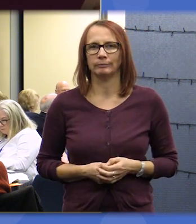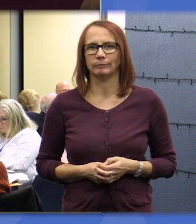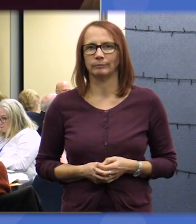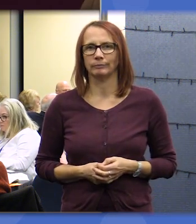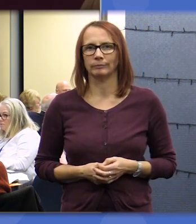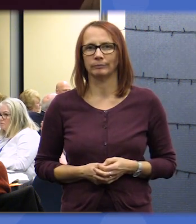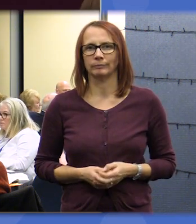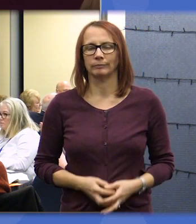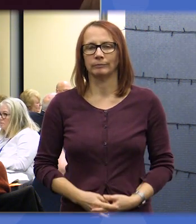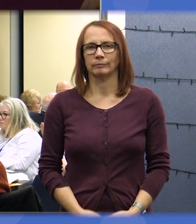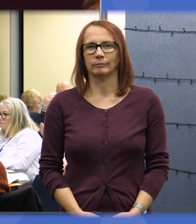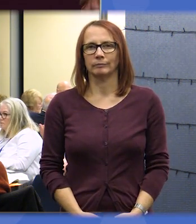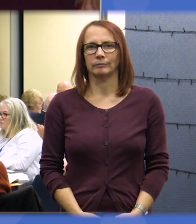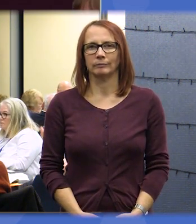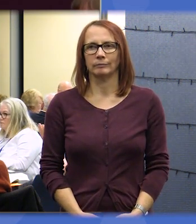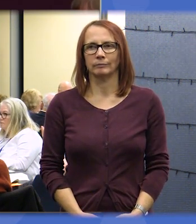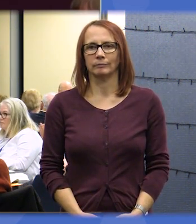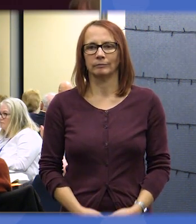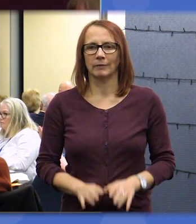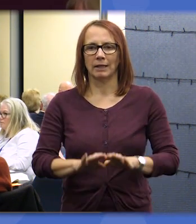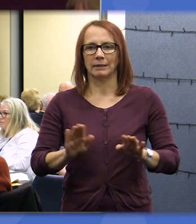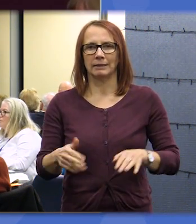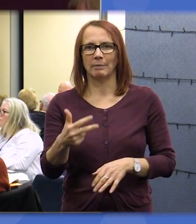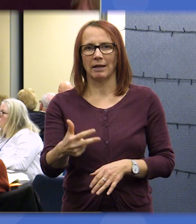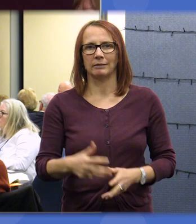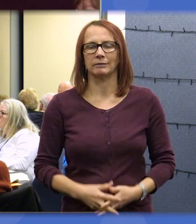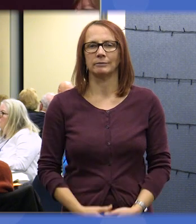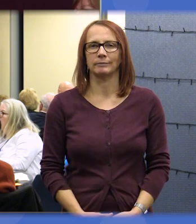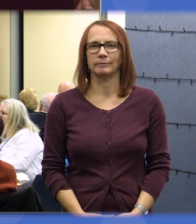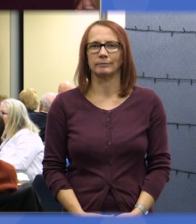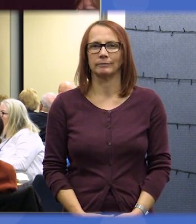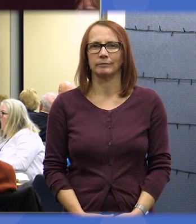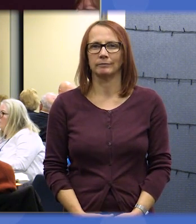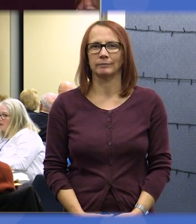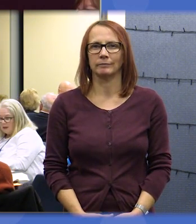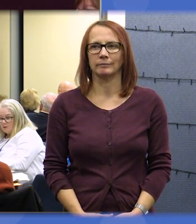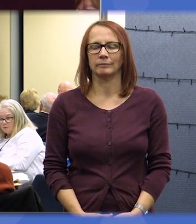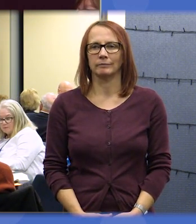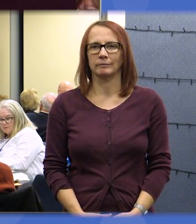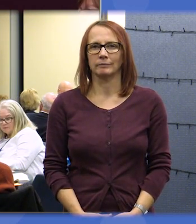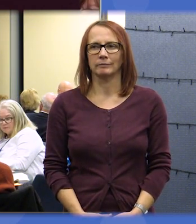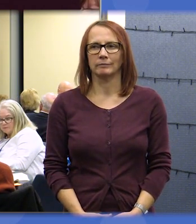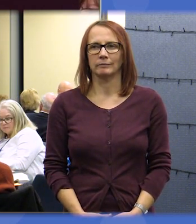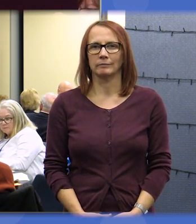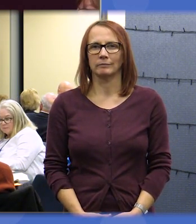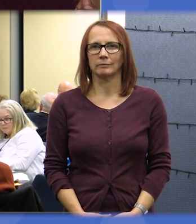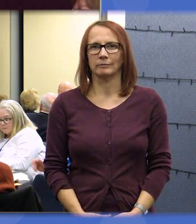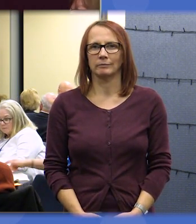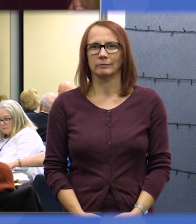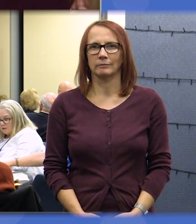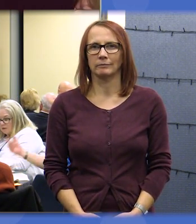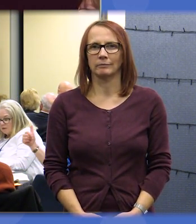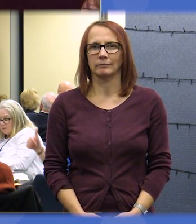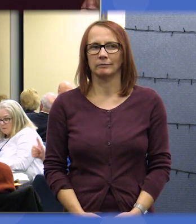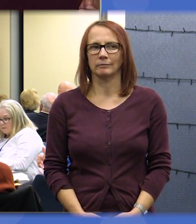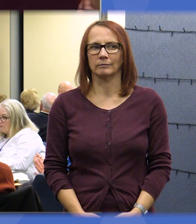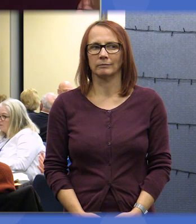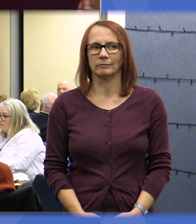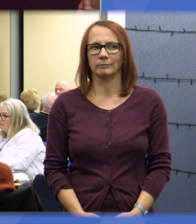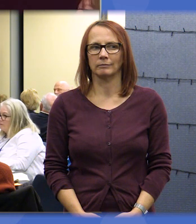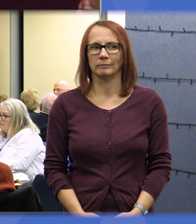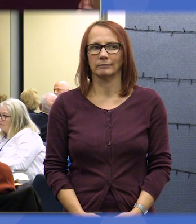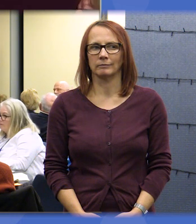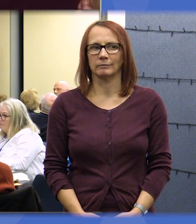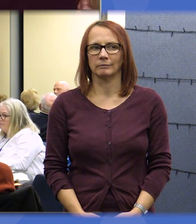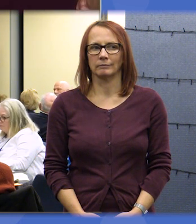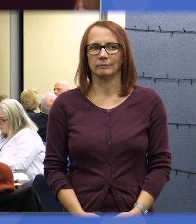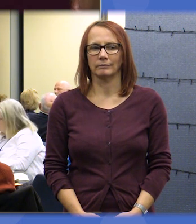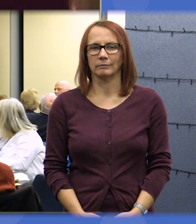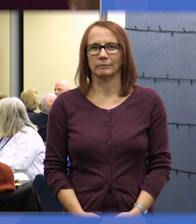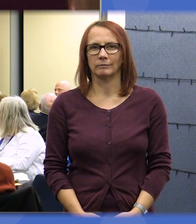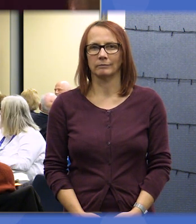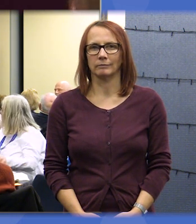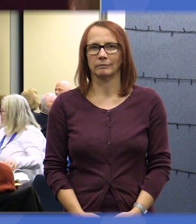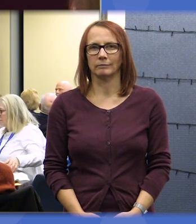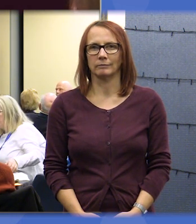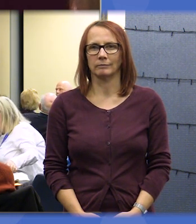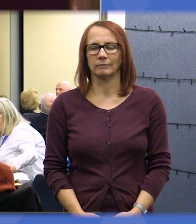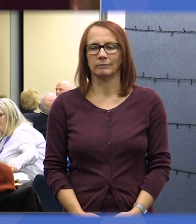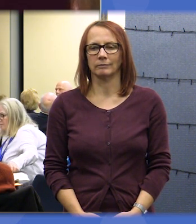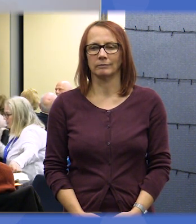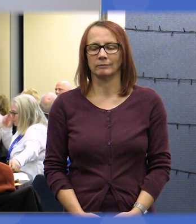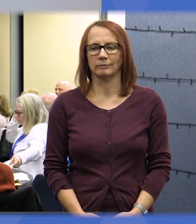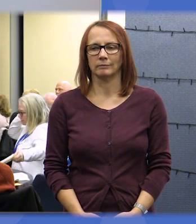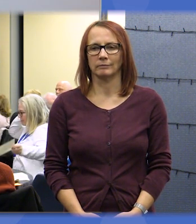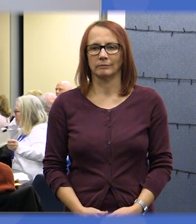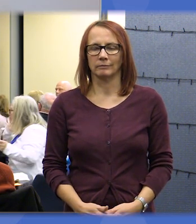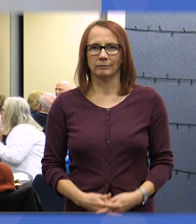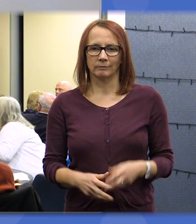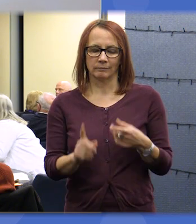thank very much Table eight please Table eight Louie thank you at my first phone